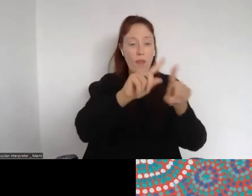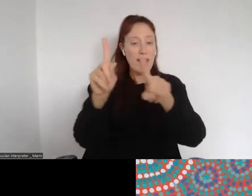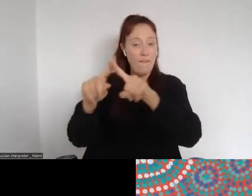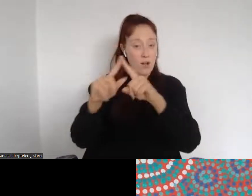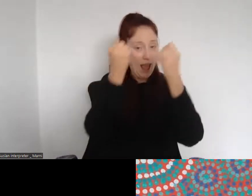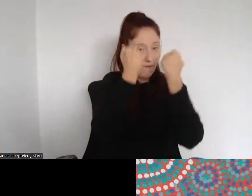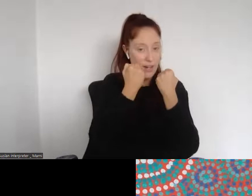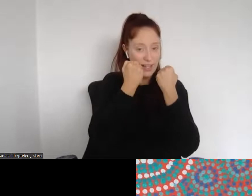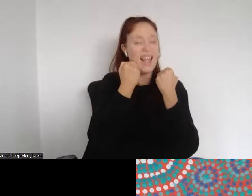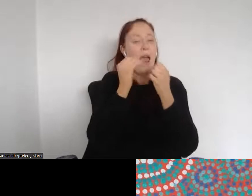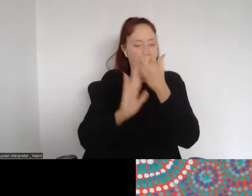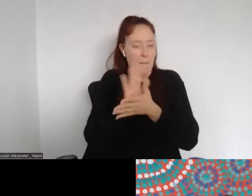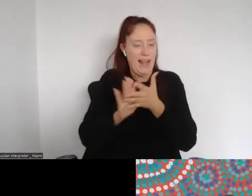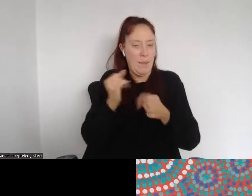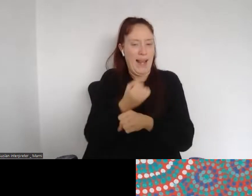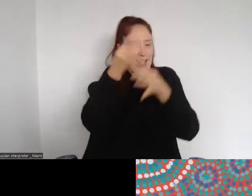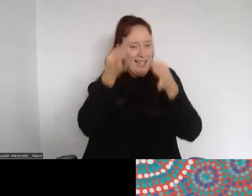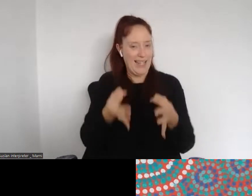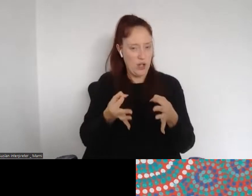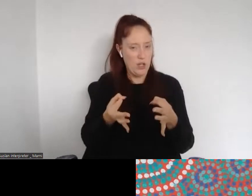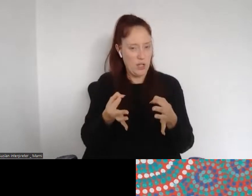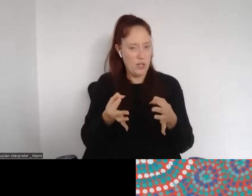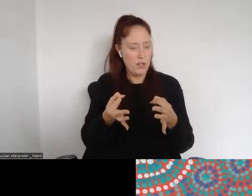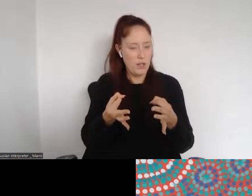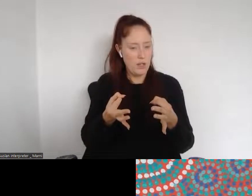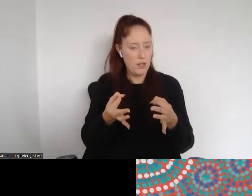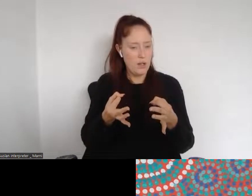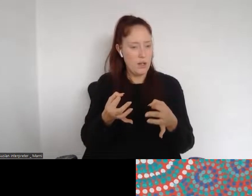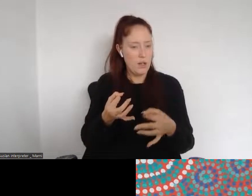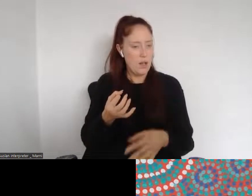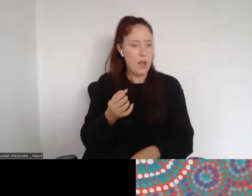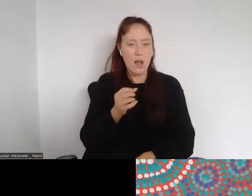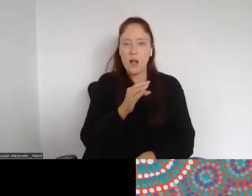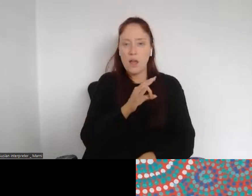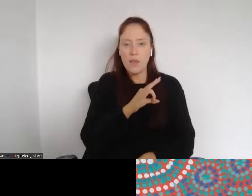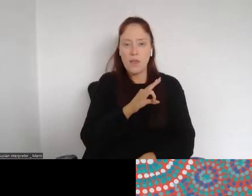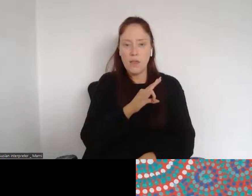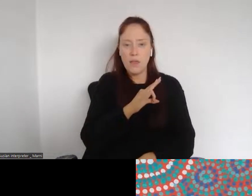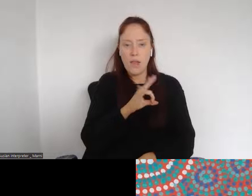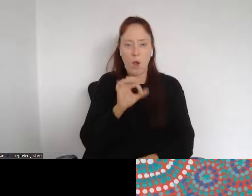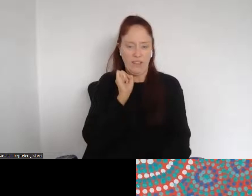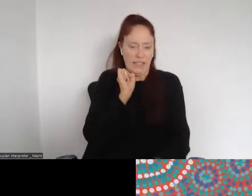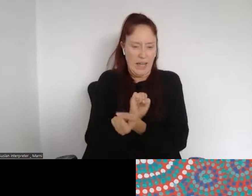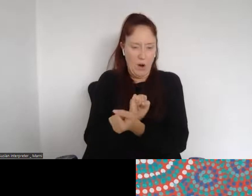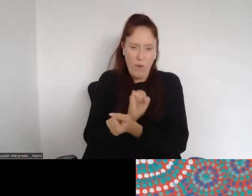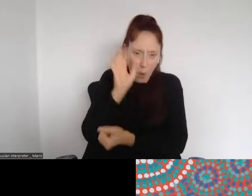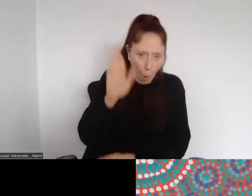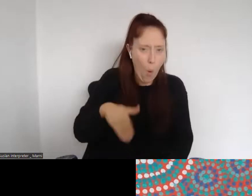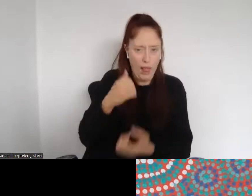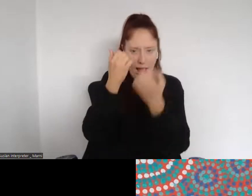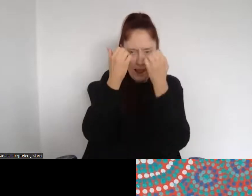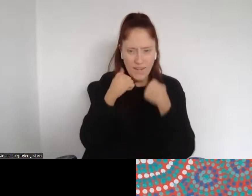specifically, that it's not bound by the rules of evidence. Do you want to make a